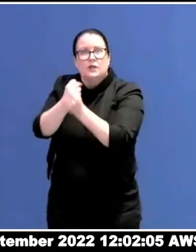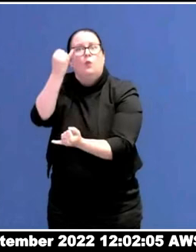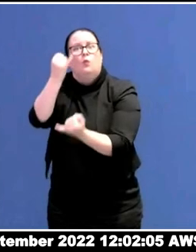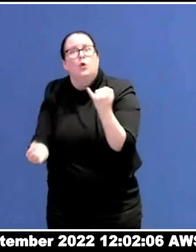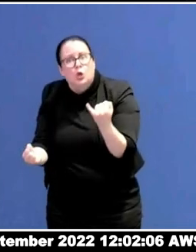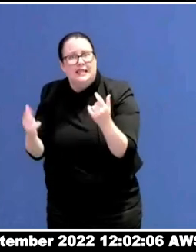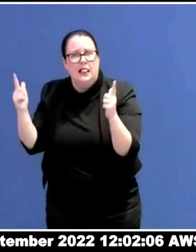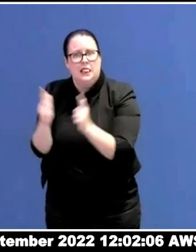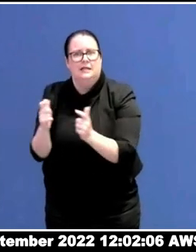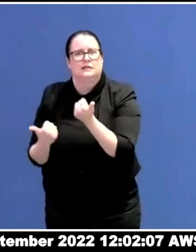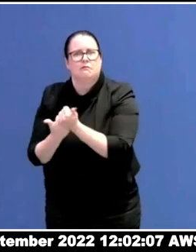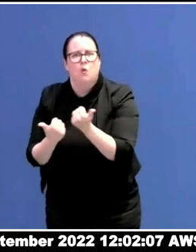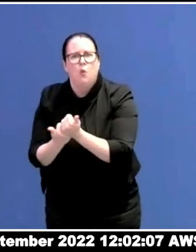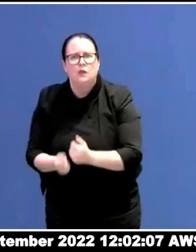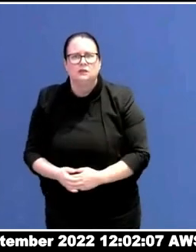support with people in terms of disabilities.